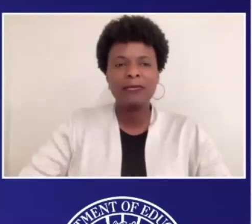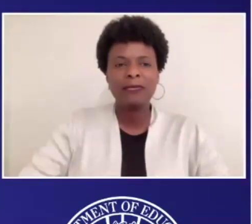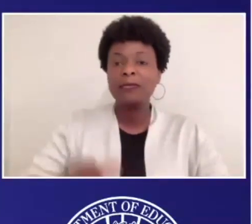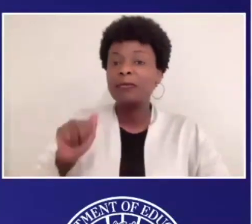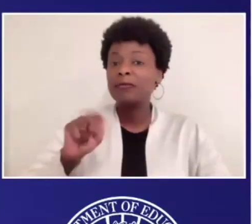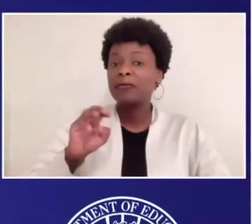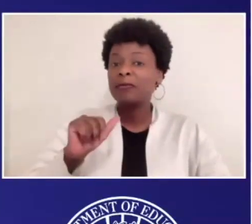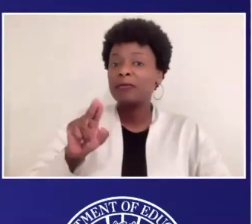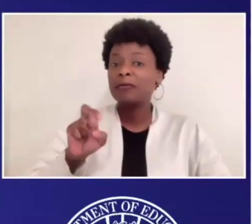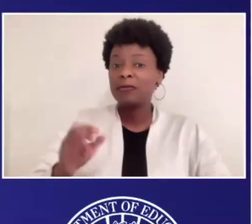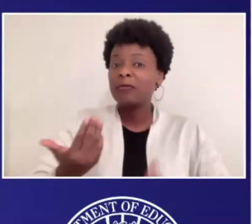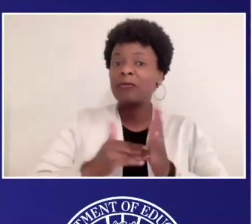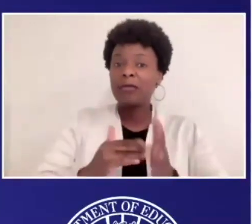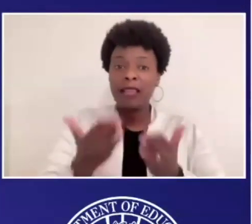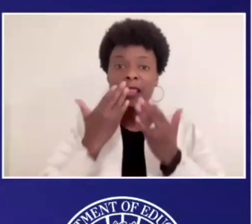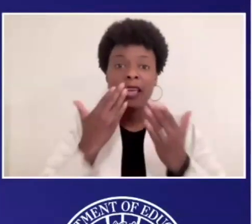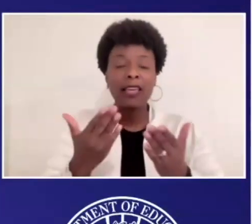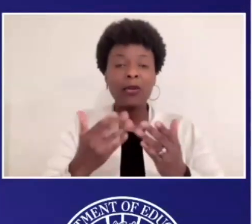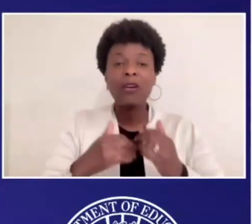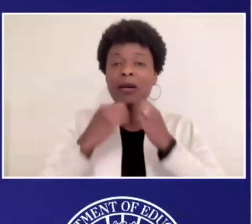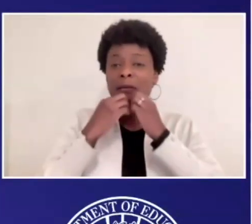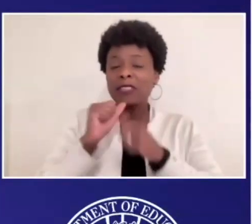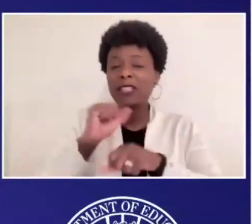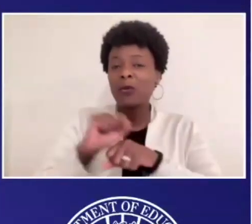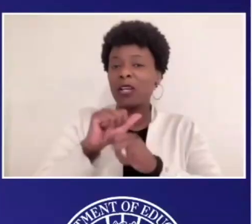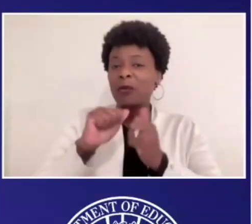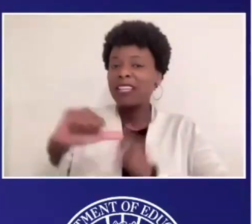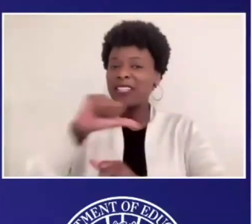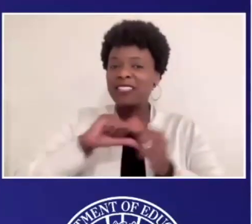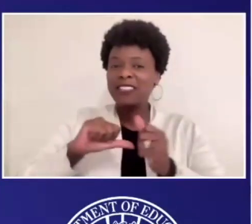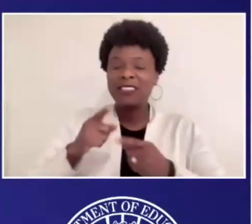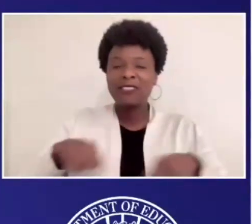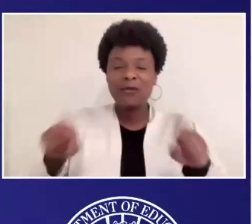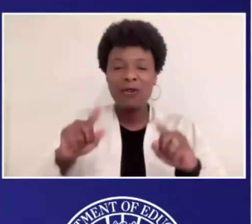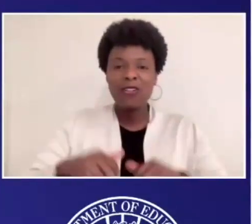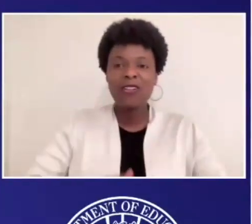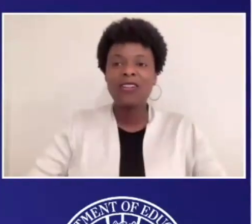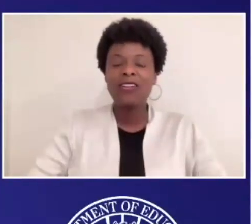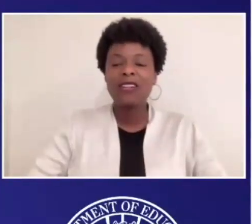Thank you all again. I really appreciated working with each of you. And to those who are traveling outside